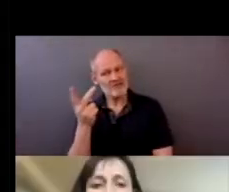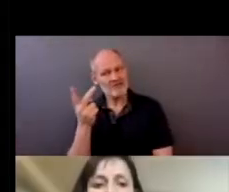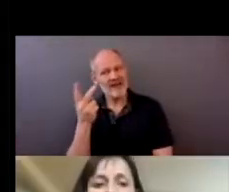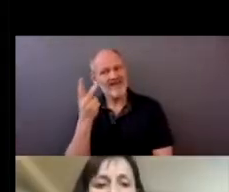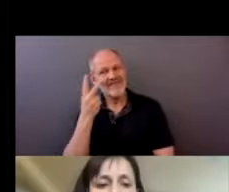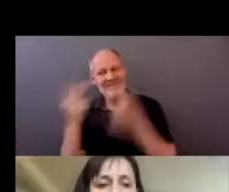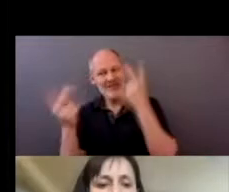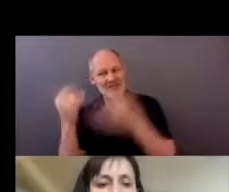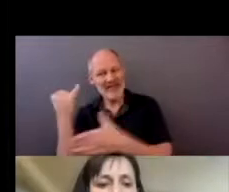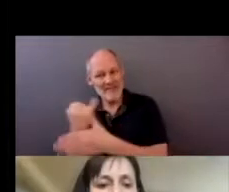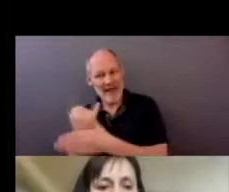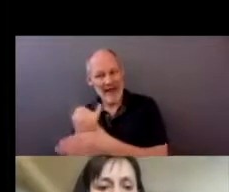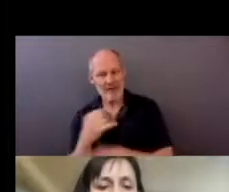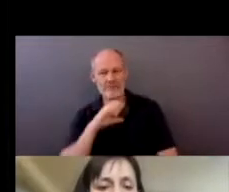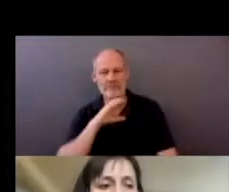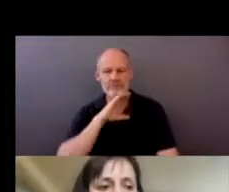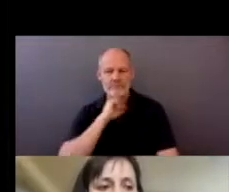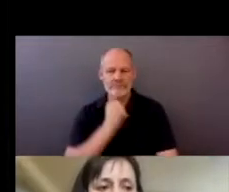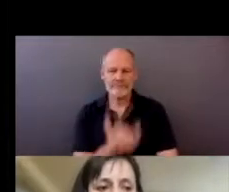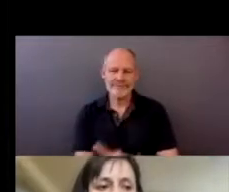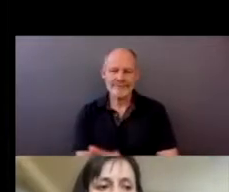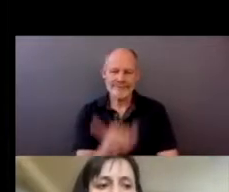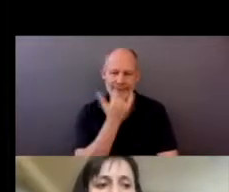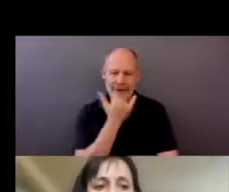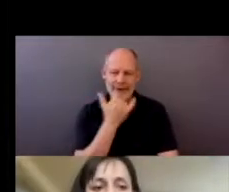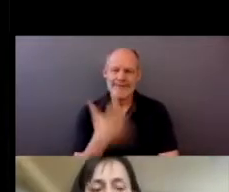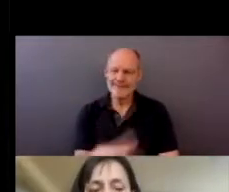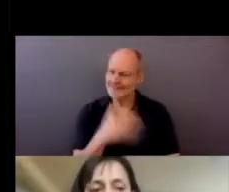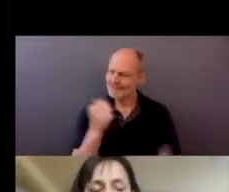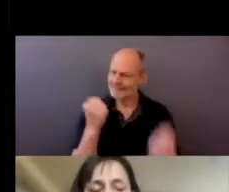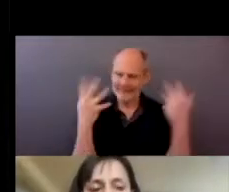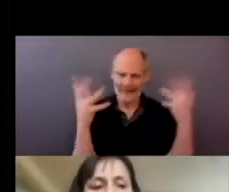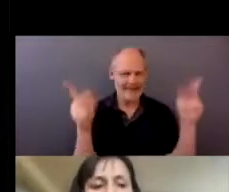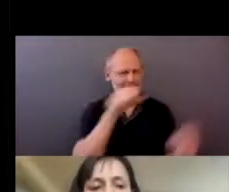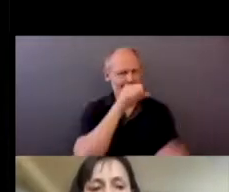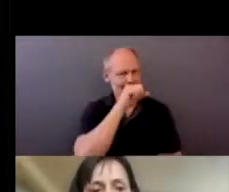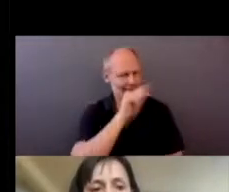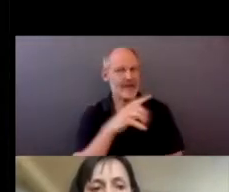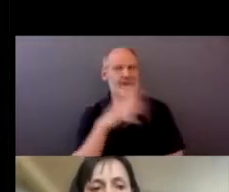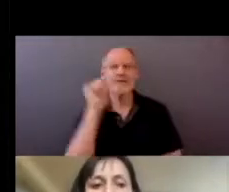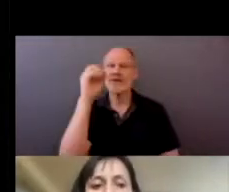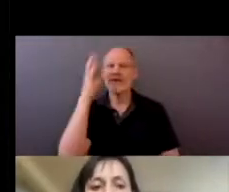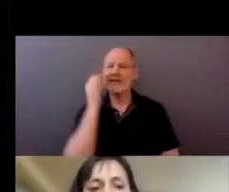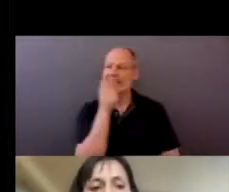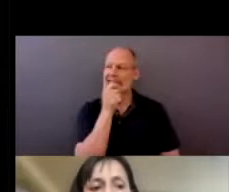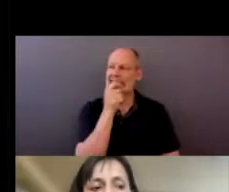And we asked docents leading all online programs to incorporate detailed descriptions using